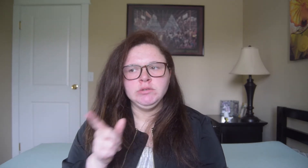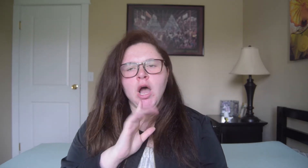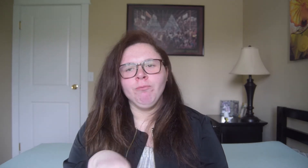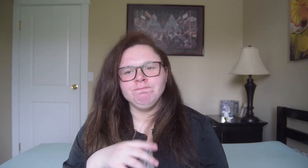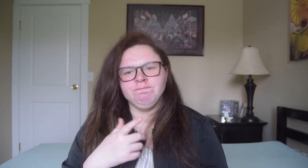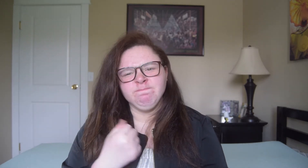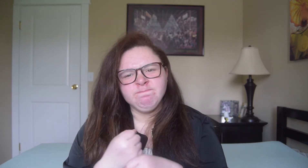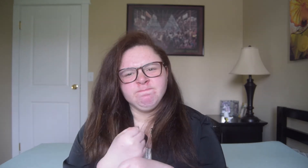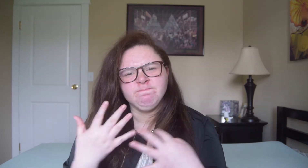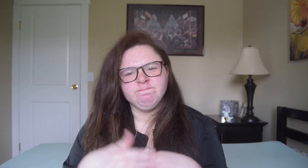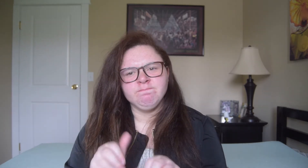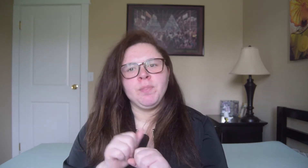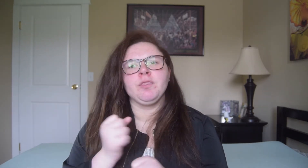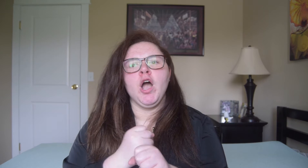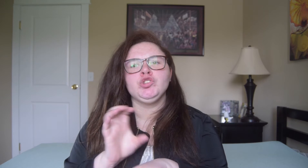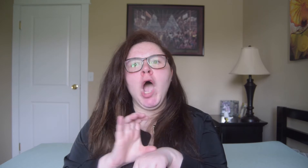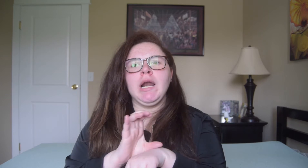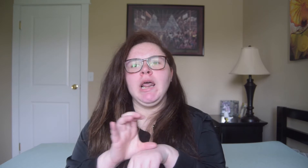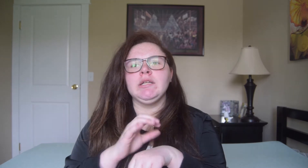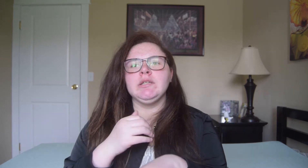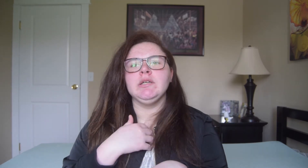She said it is coffee mixed with chocolate together